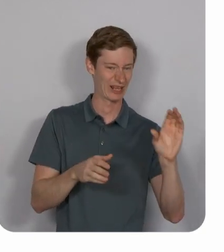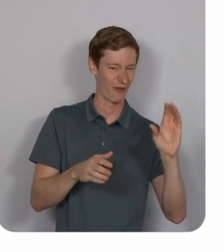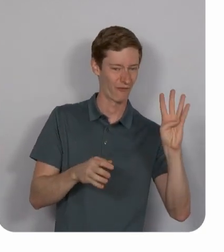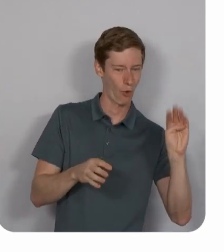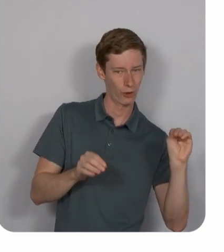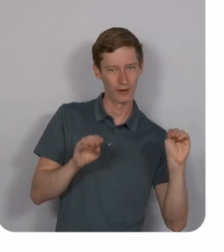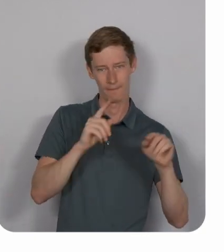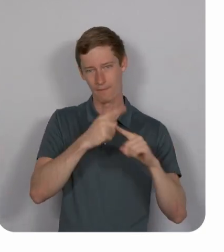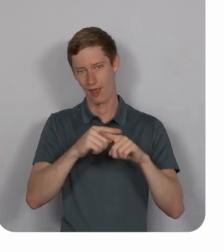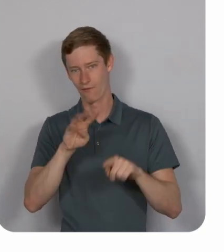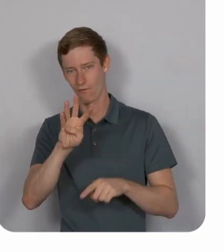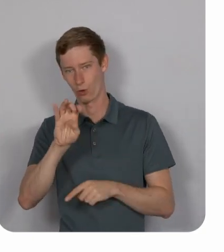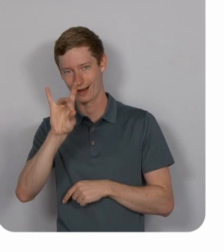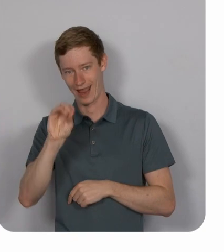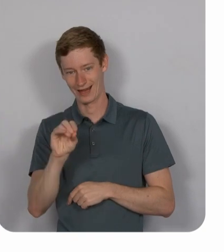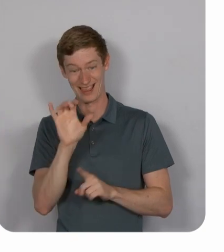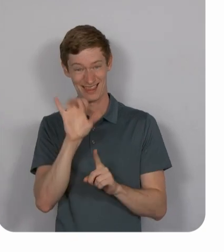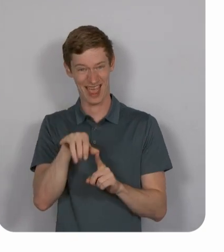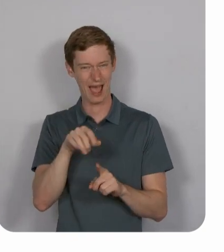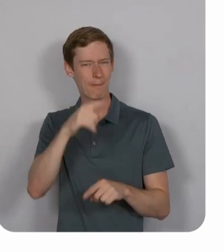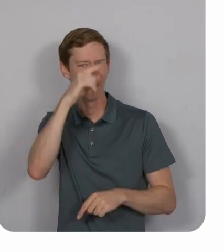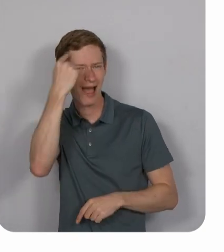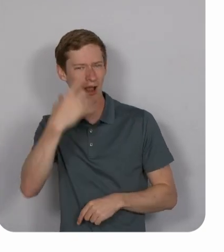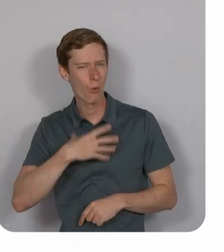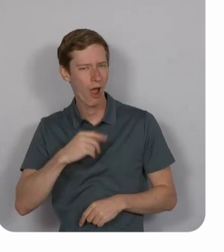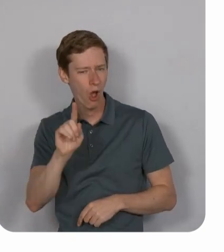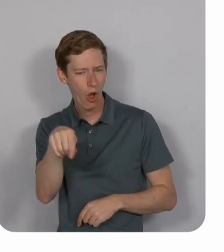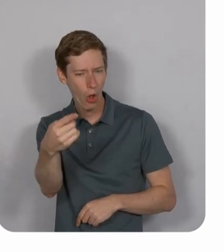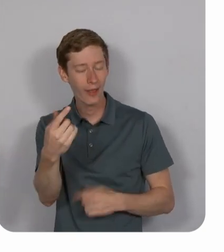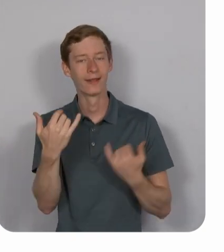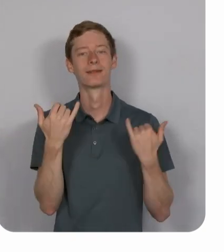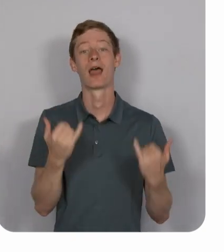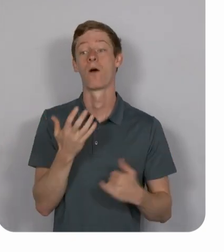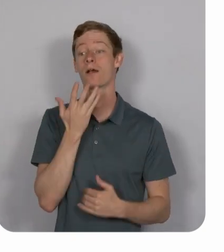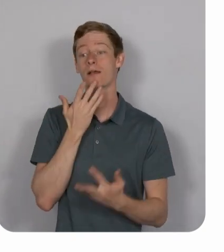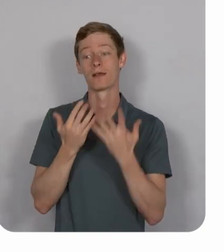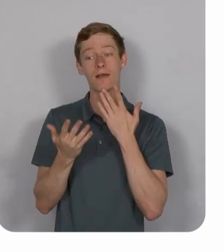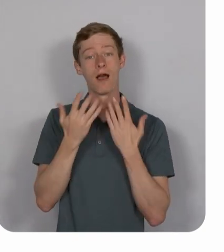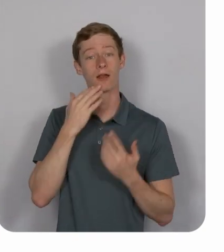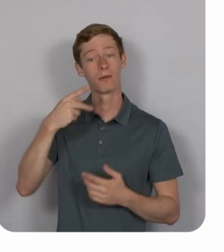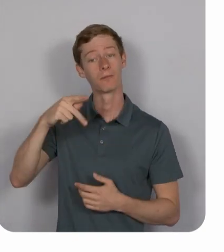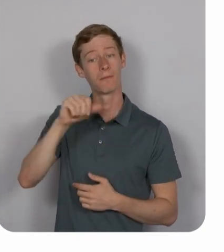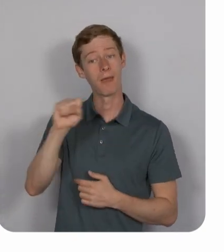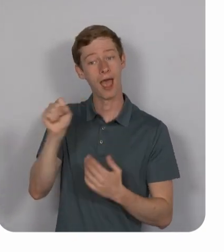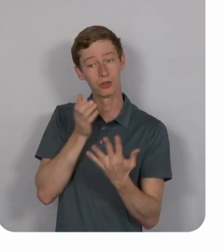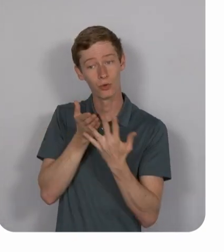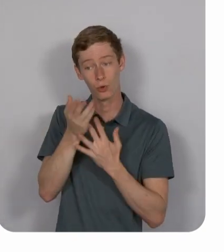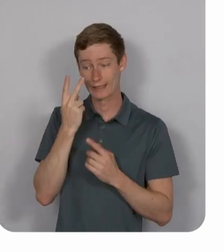As a result, the quality of color passthrough is dramatically better. You really need to experience it yourself.